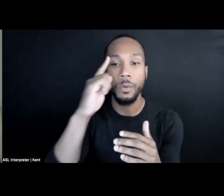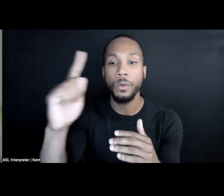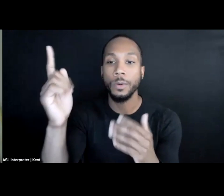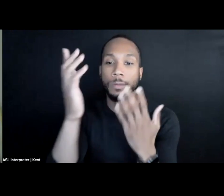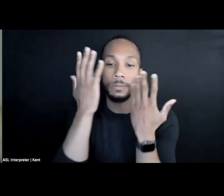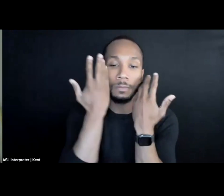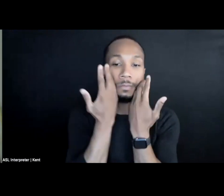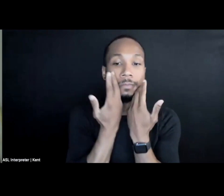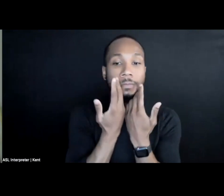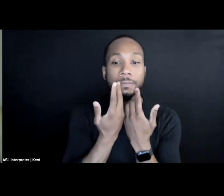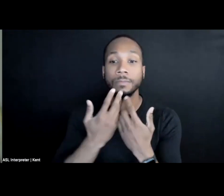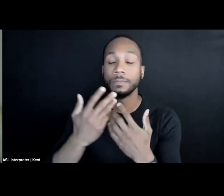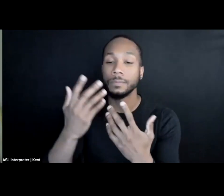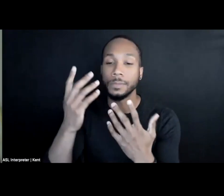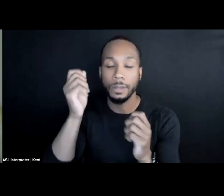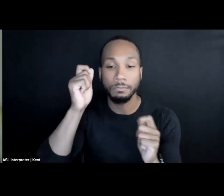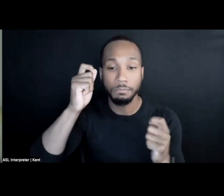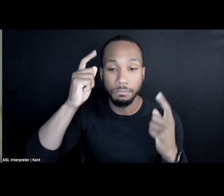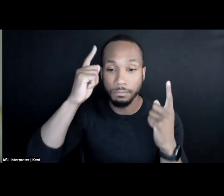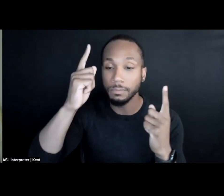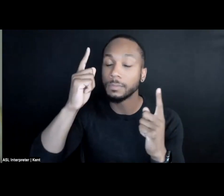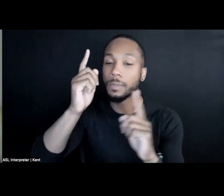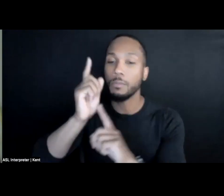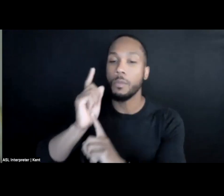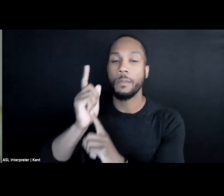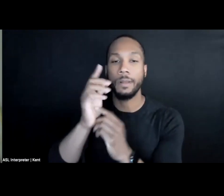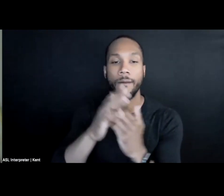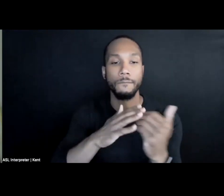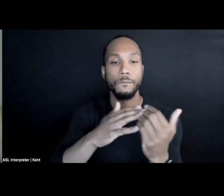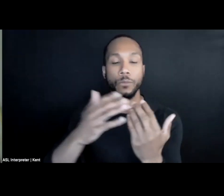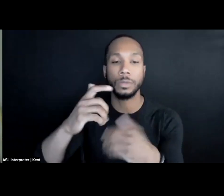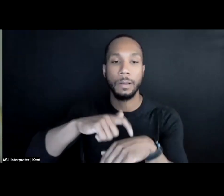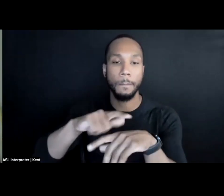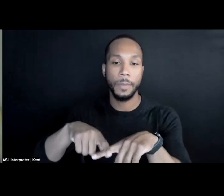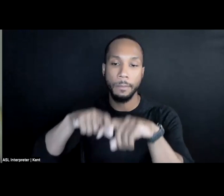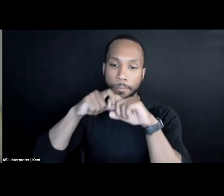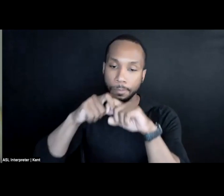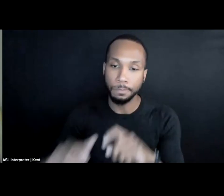their raised hairs a moment of comfort time stopped